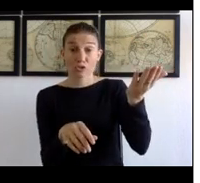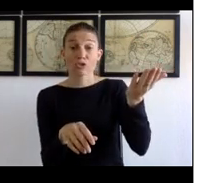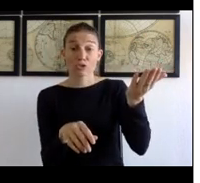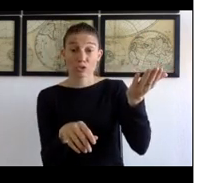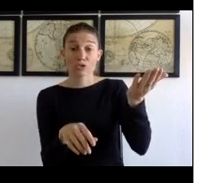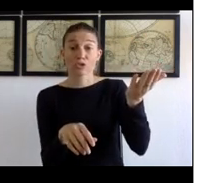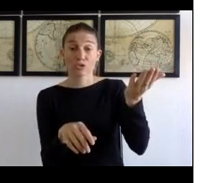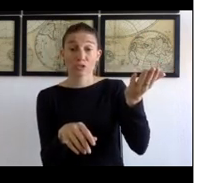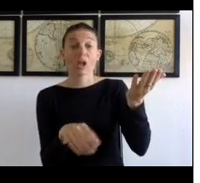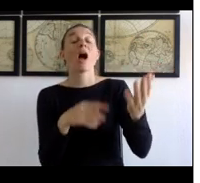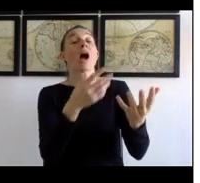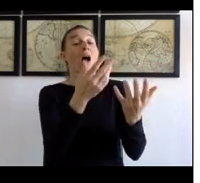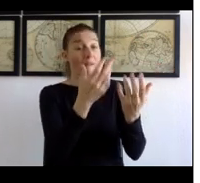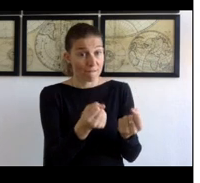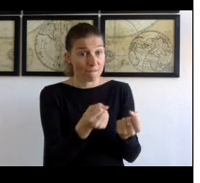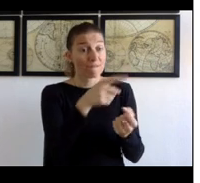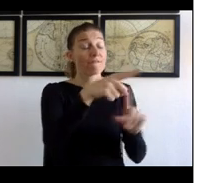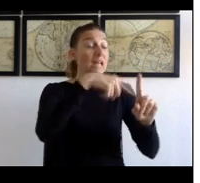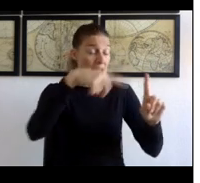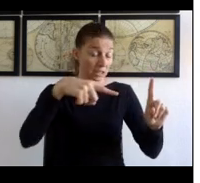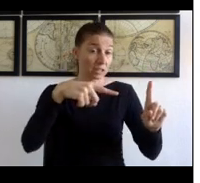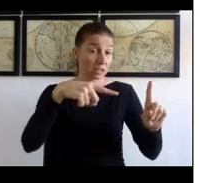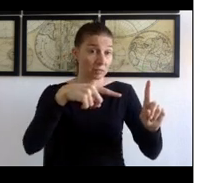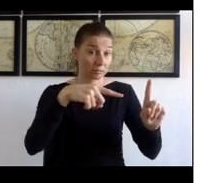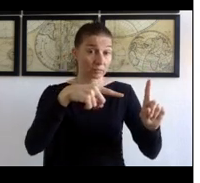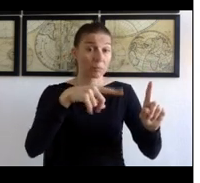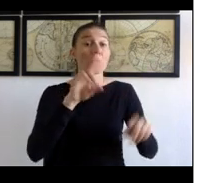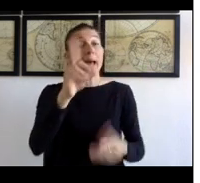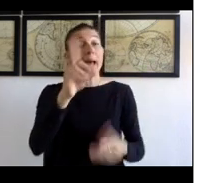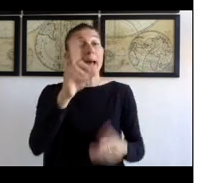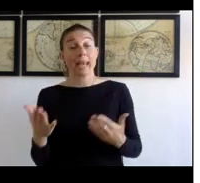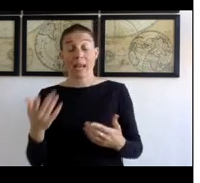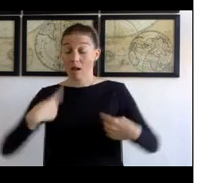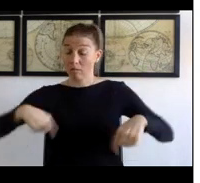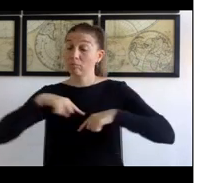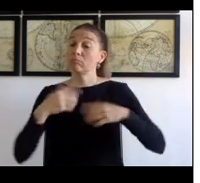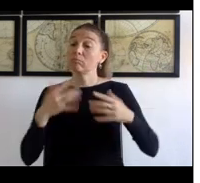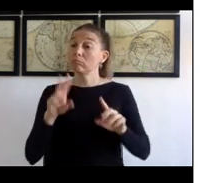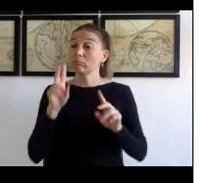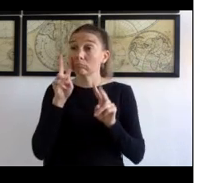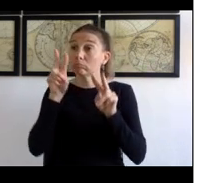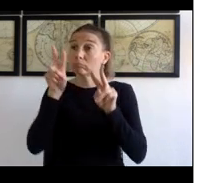Also the exposure visits, for example, during the CRPD State Party review